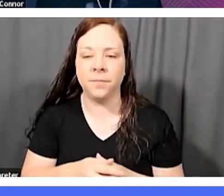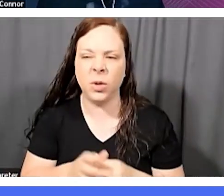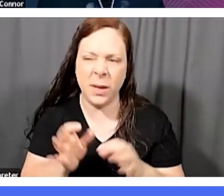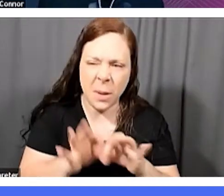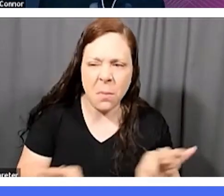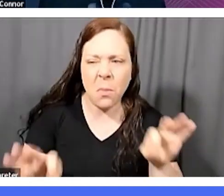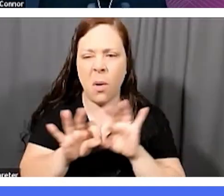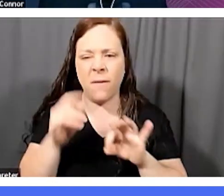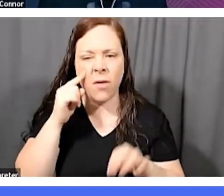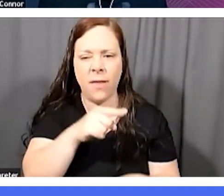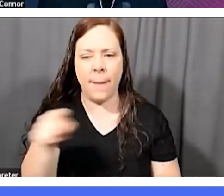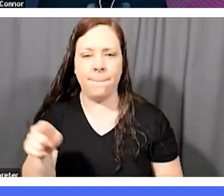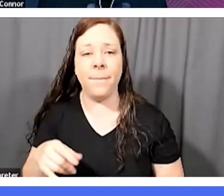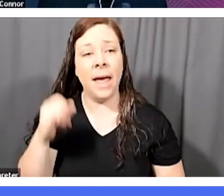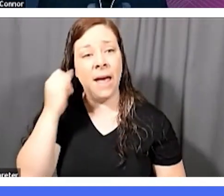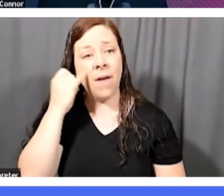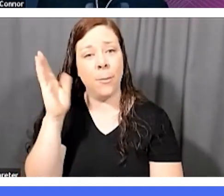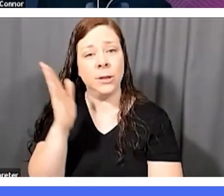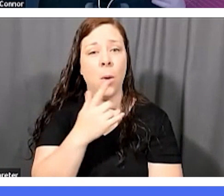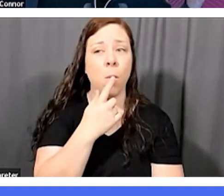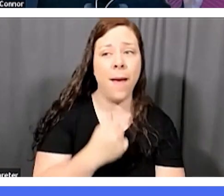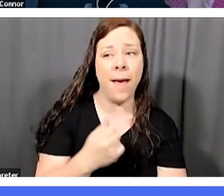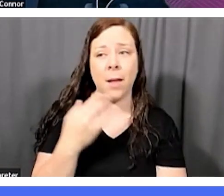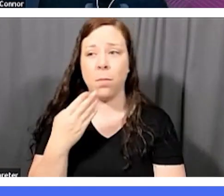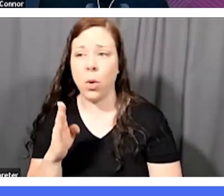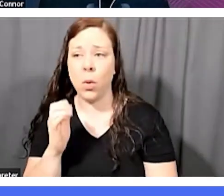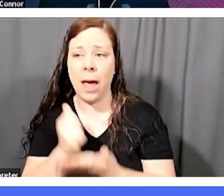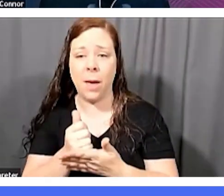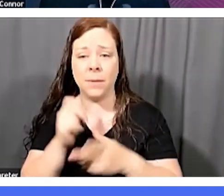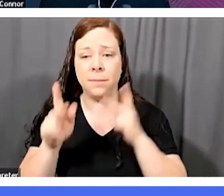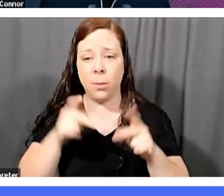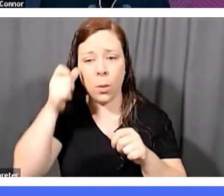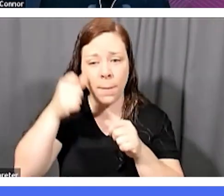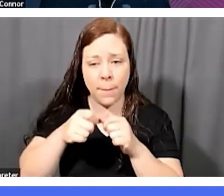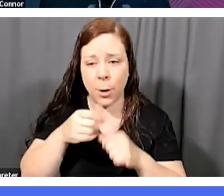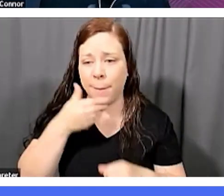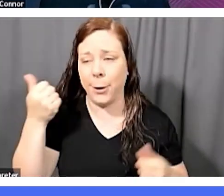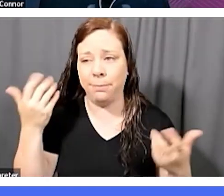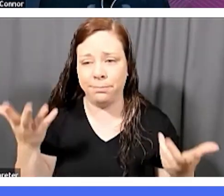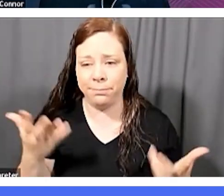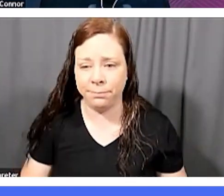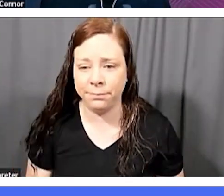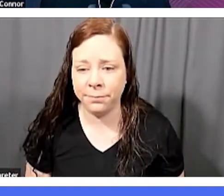that's gonna help people to remember it better. Speaking of which, red and blue are probably the worst two colors you could choose. Maybe red and green would be worse,